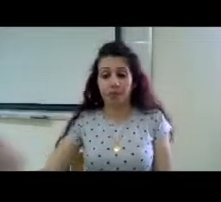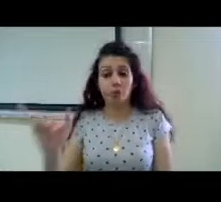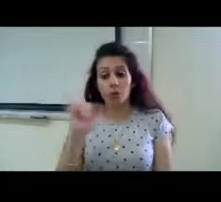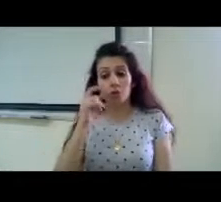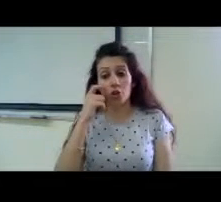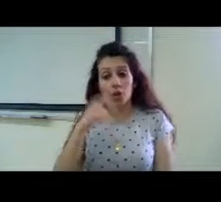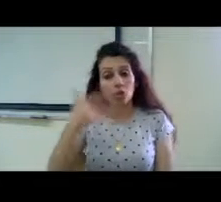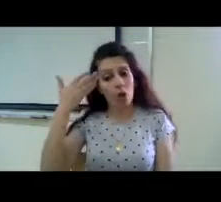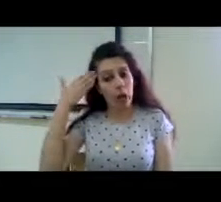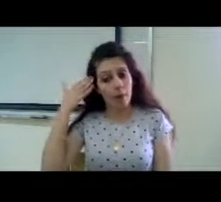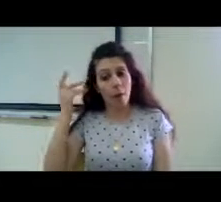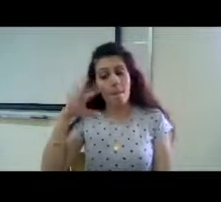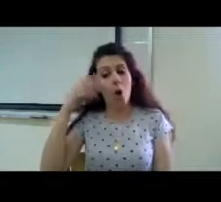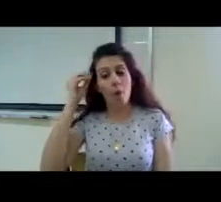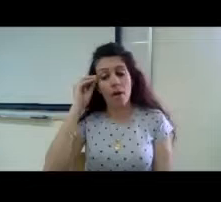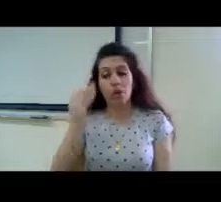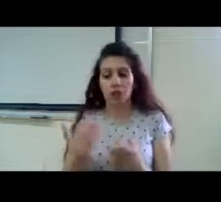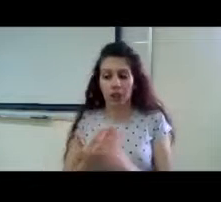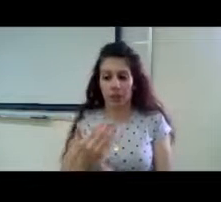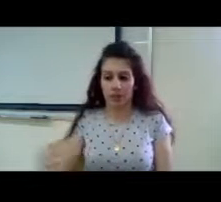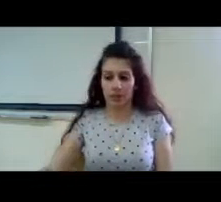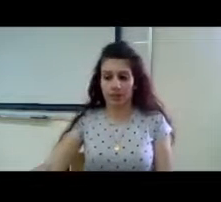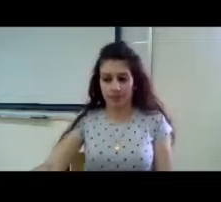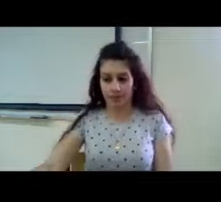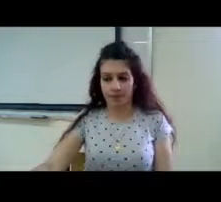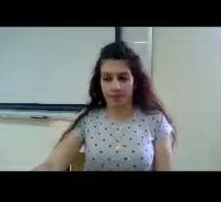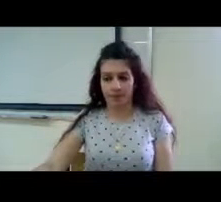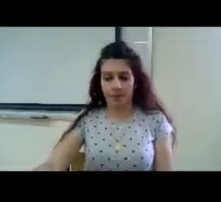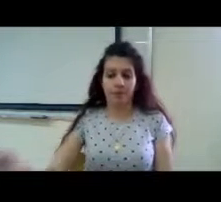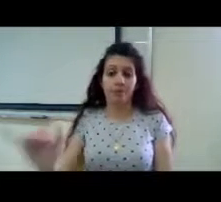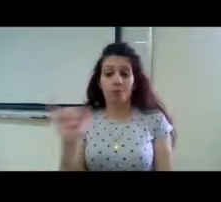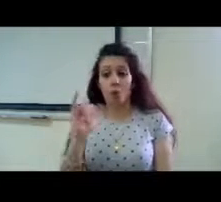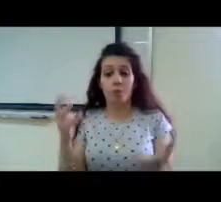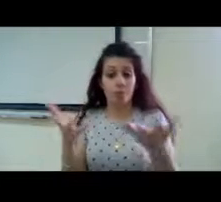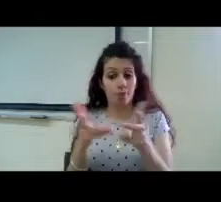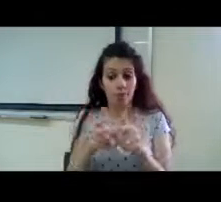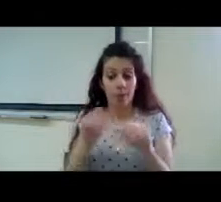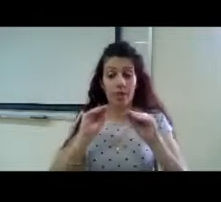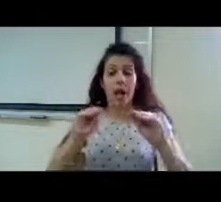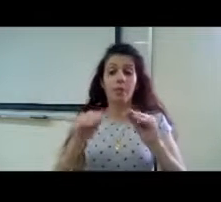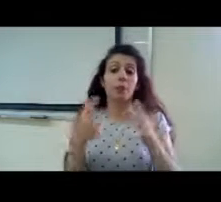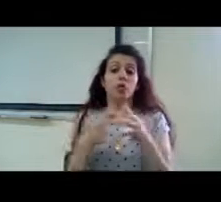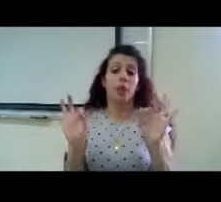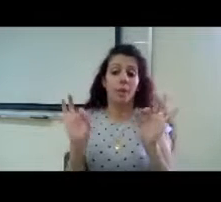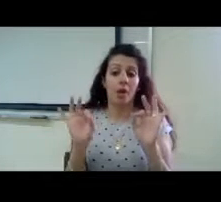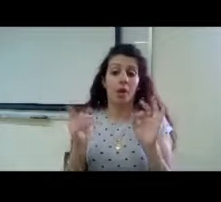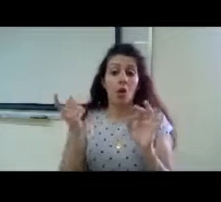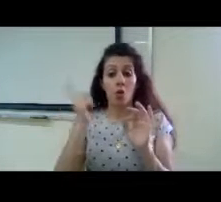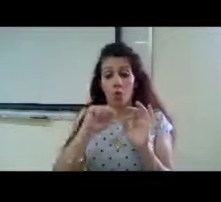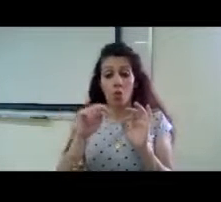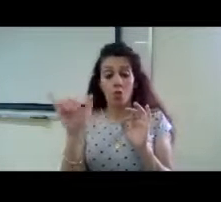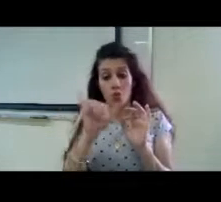Maharaja Dida a metallic metal in Algeria focuses on Helen L okata Holly